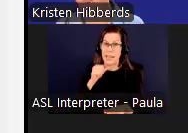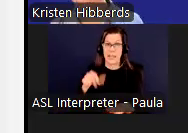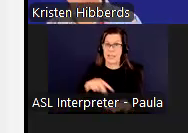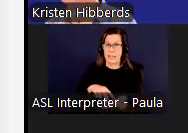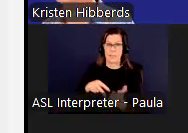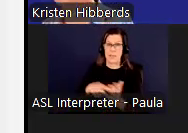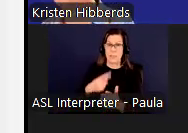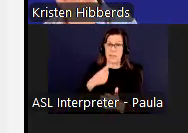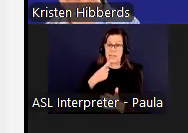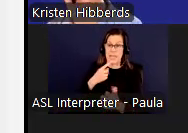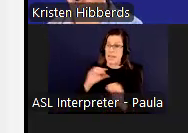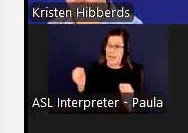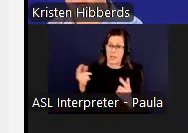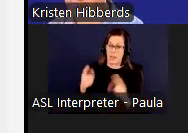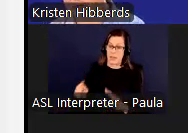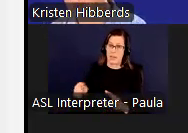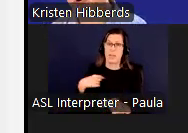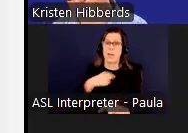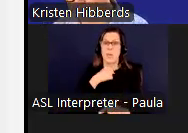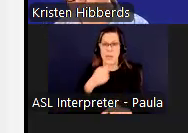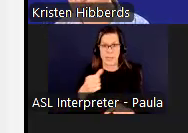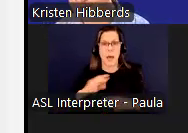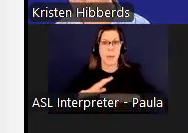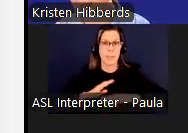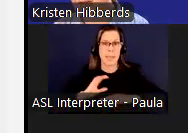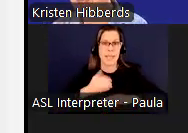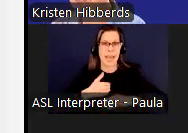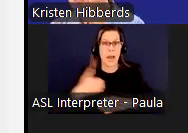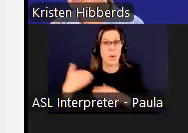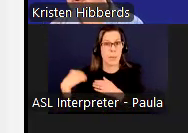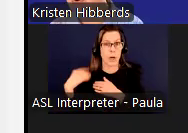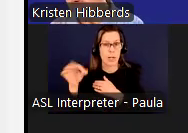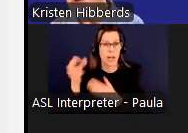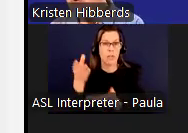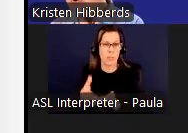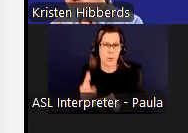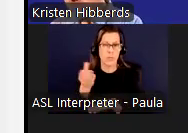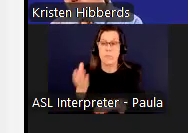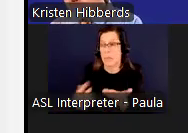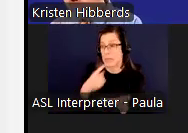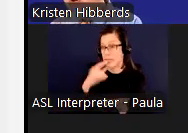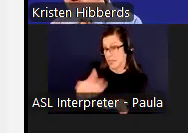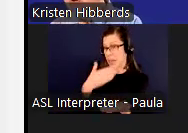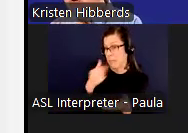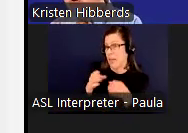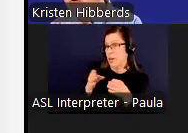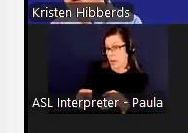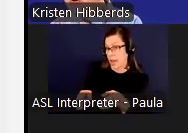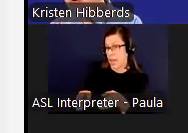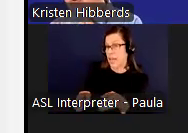We didn't meet our burden of proof. And maybe to say that would be a better way to say it that you didn't meet the